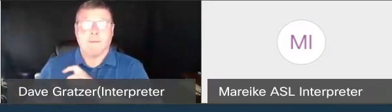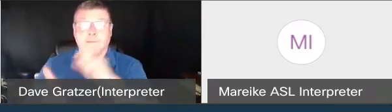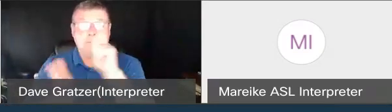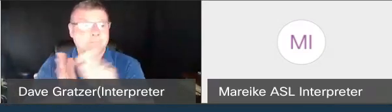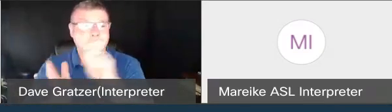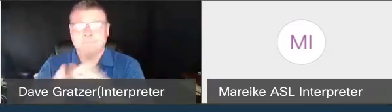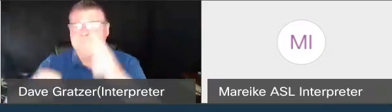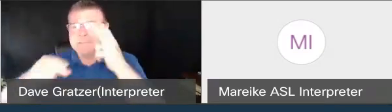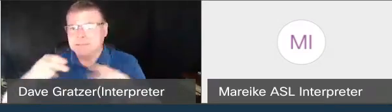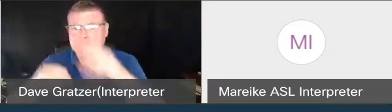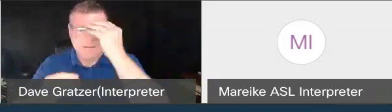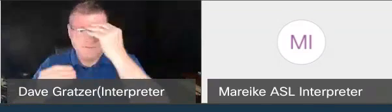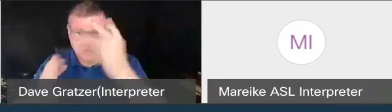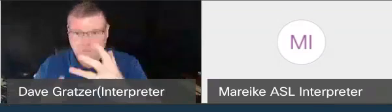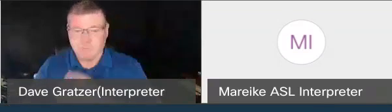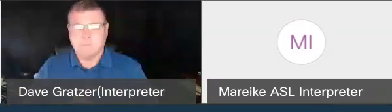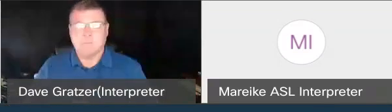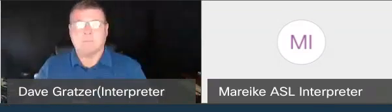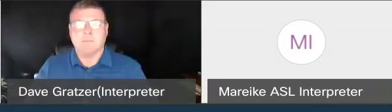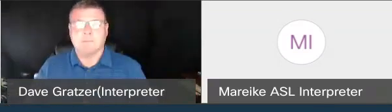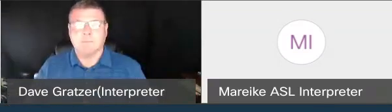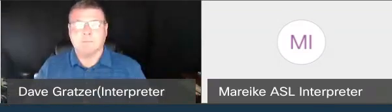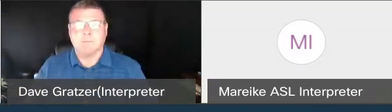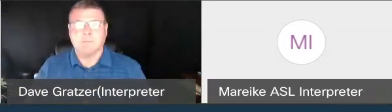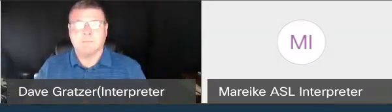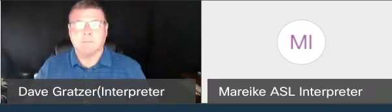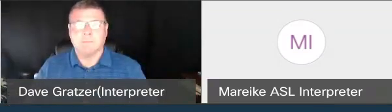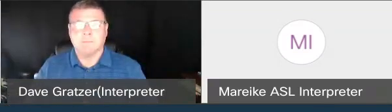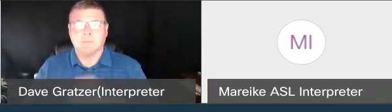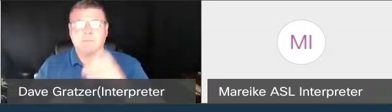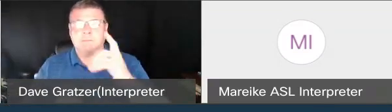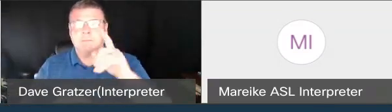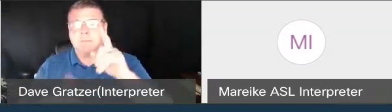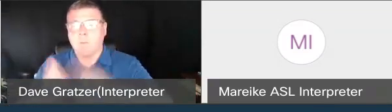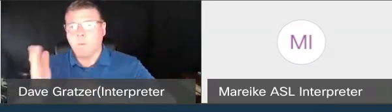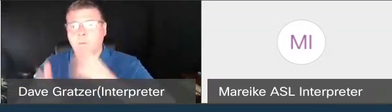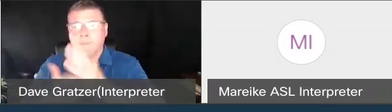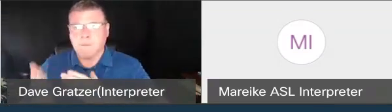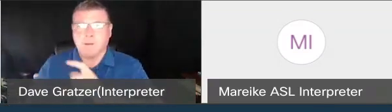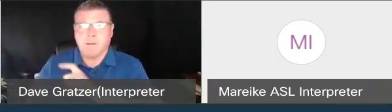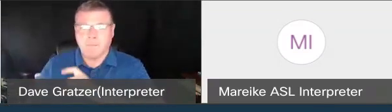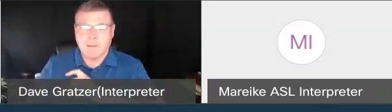uh, set of information about the individual, uh, what, uh, part of the police department, you know, Central Division,